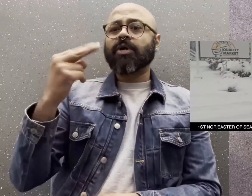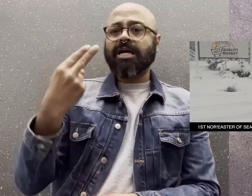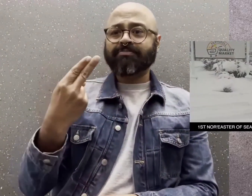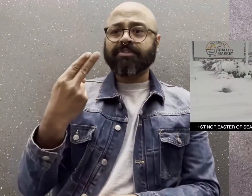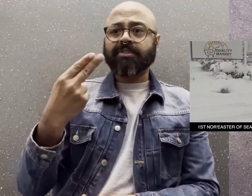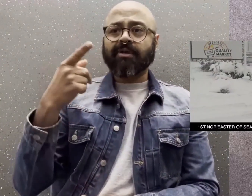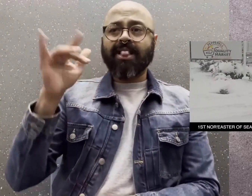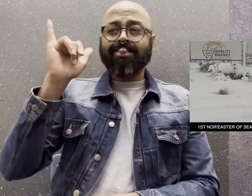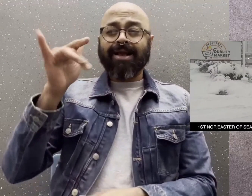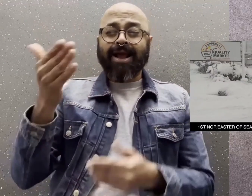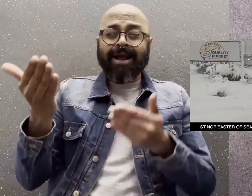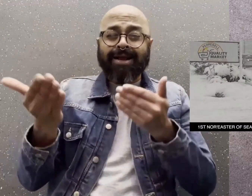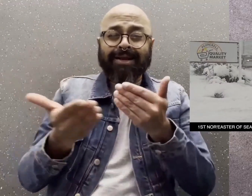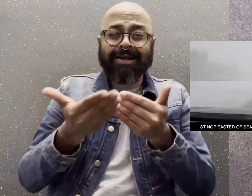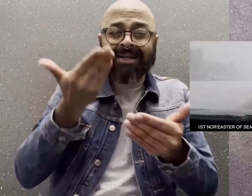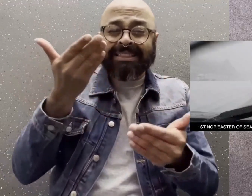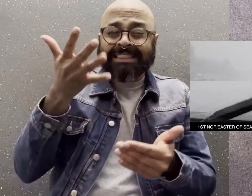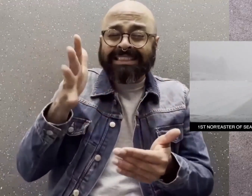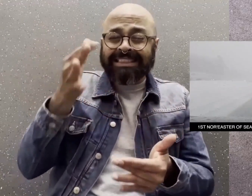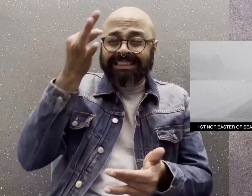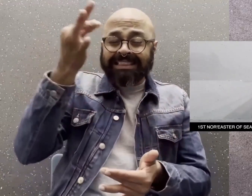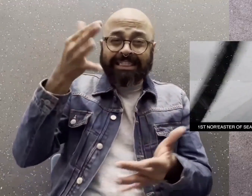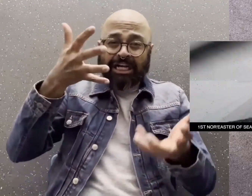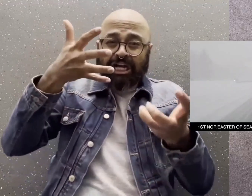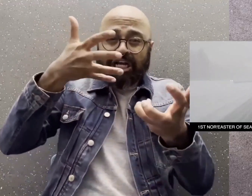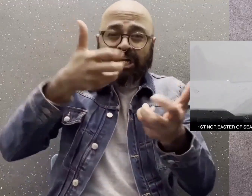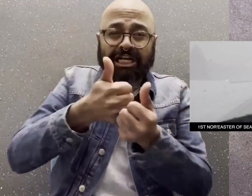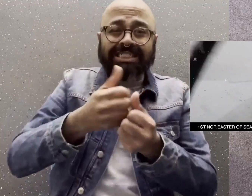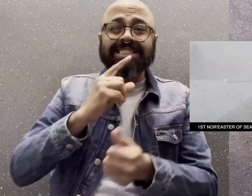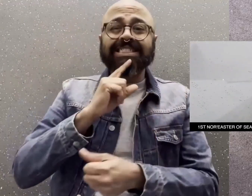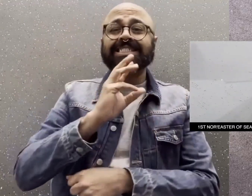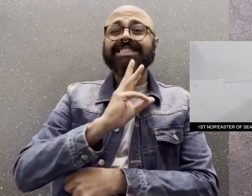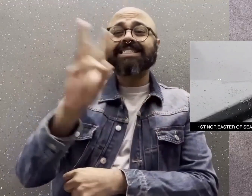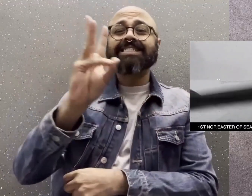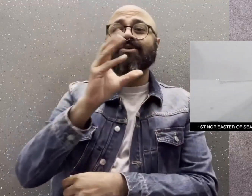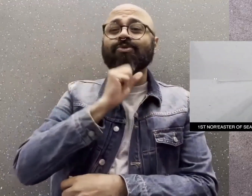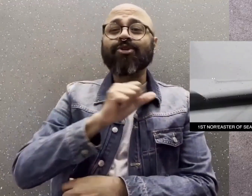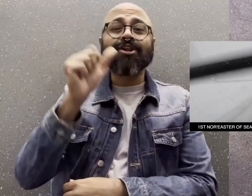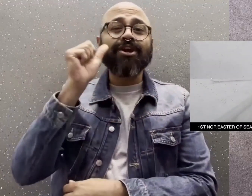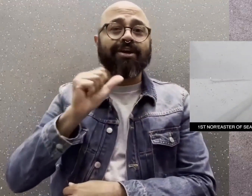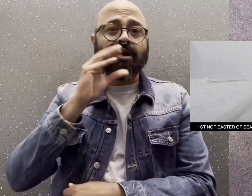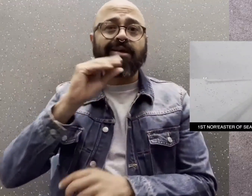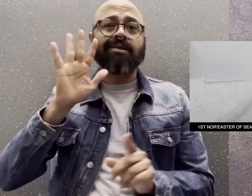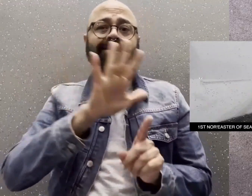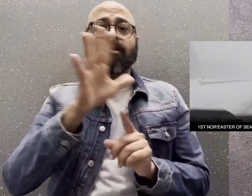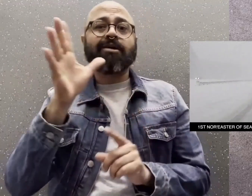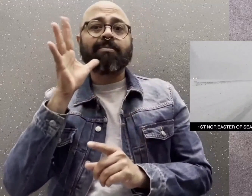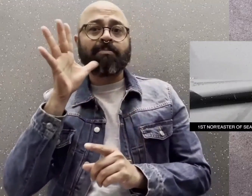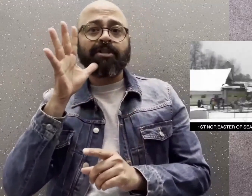a falling tree in Dairy New Hampshire nearly crushed a six year old girl and her mother